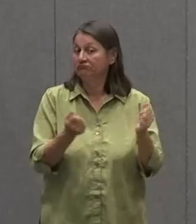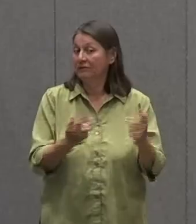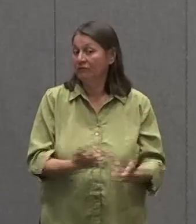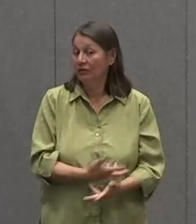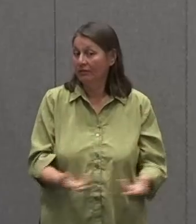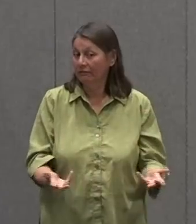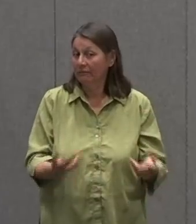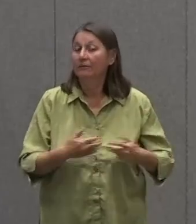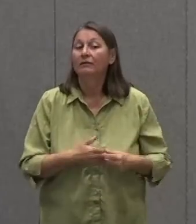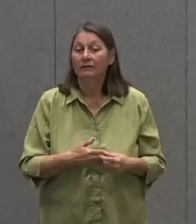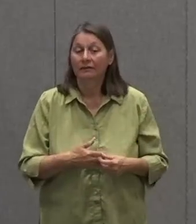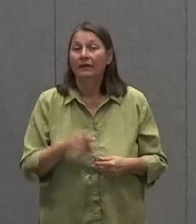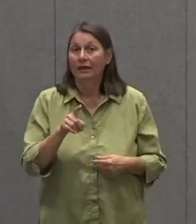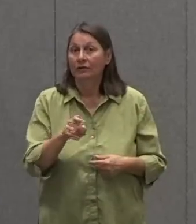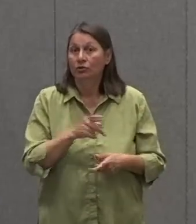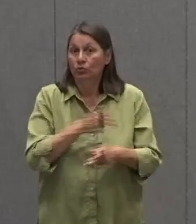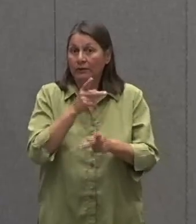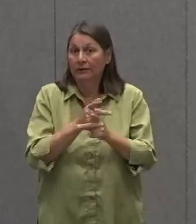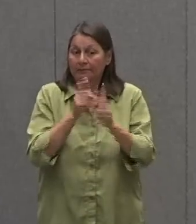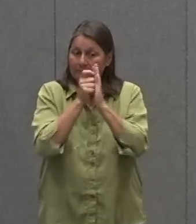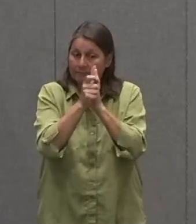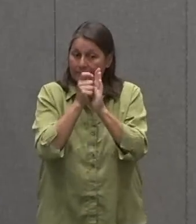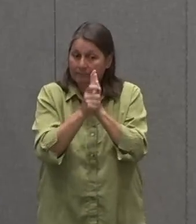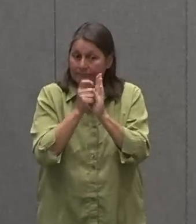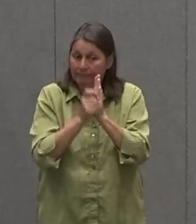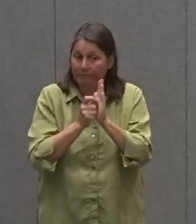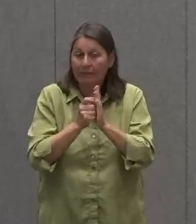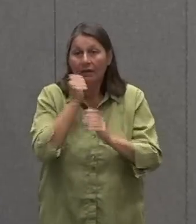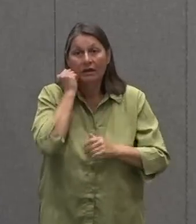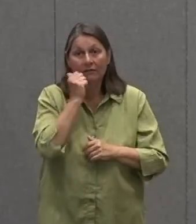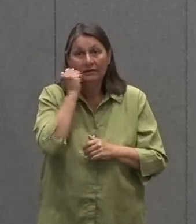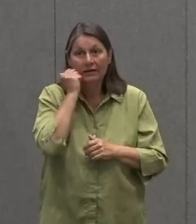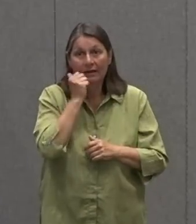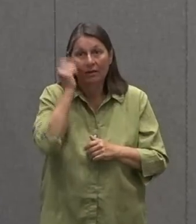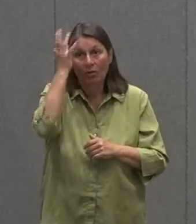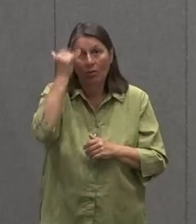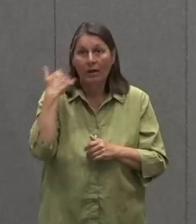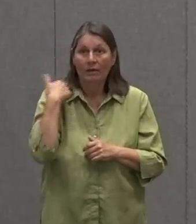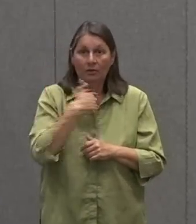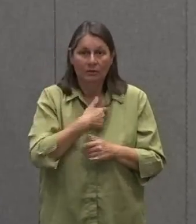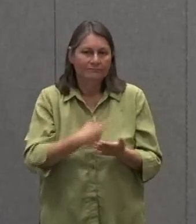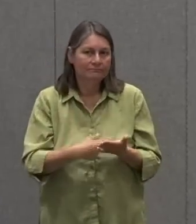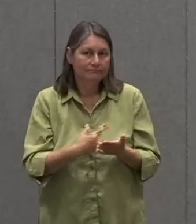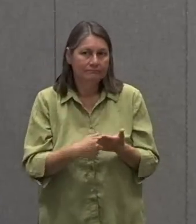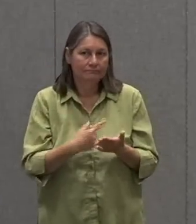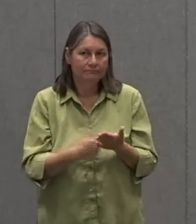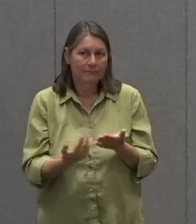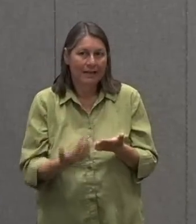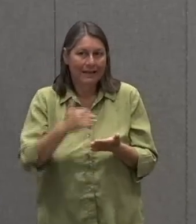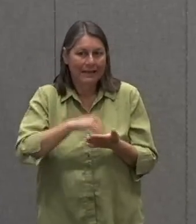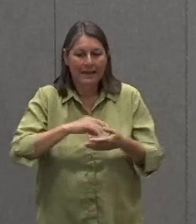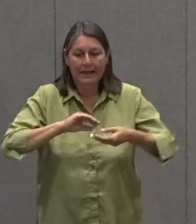that you are keeping this journal every day, because we will go back to this Number of the Day as a different routine,